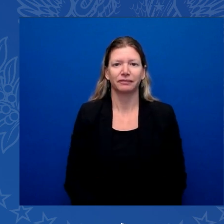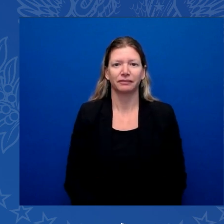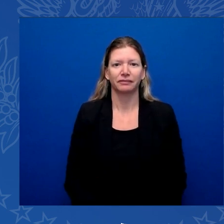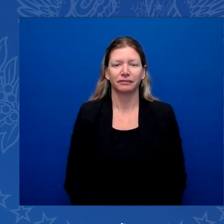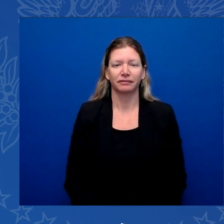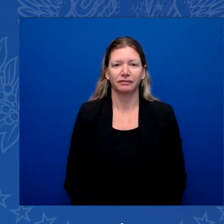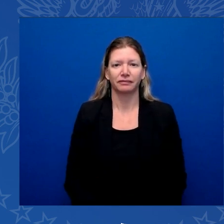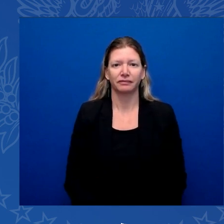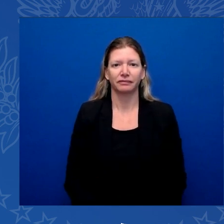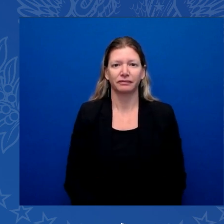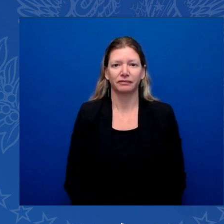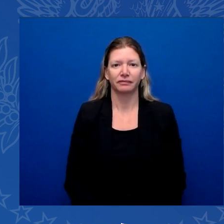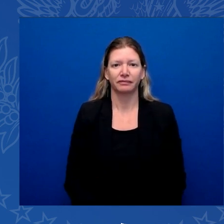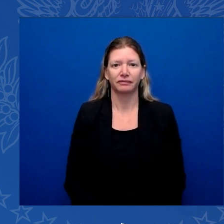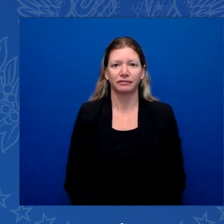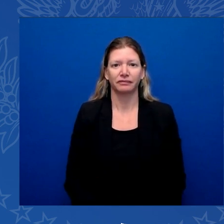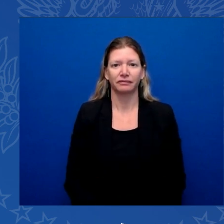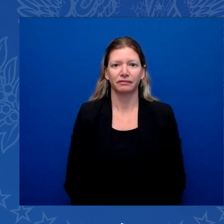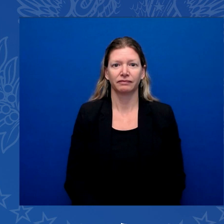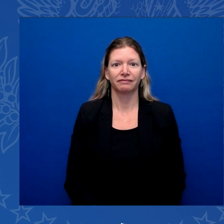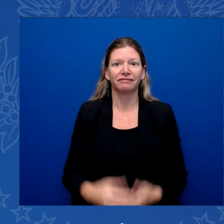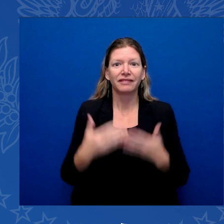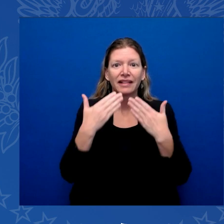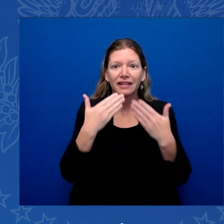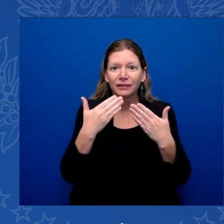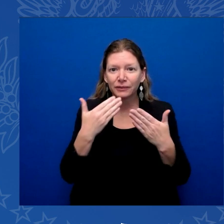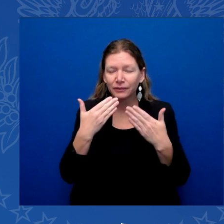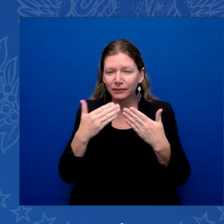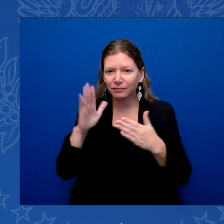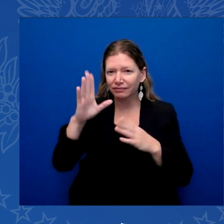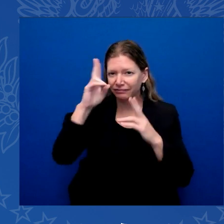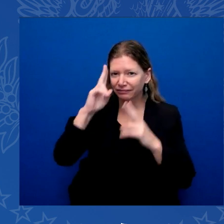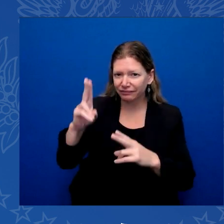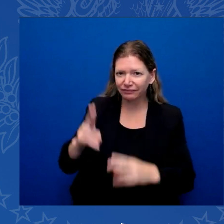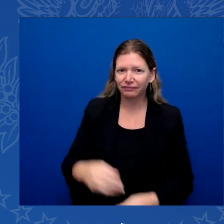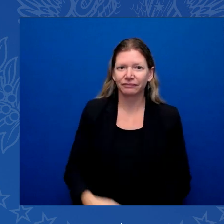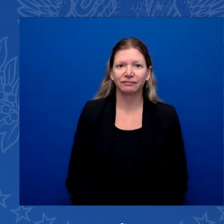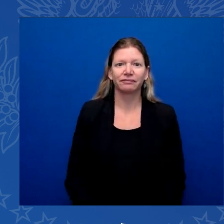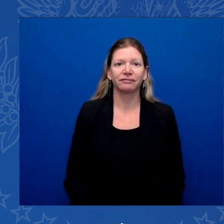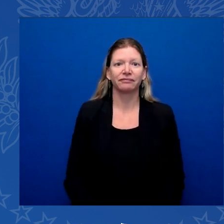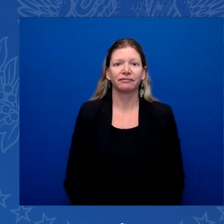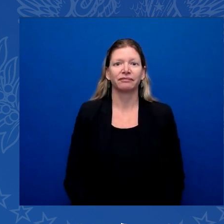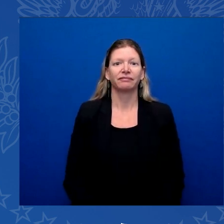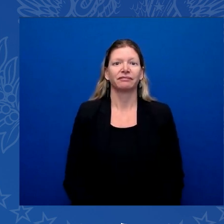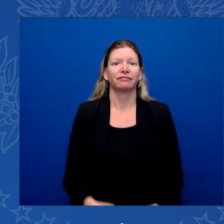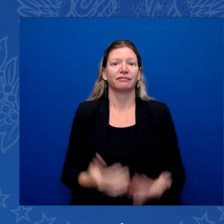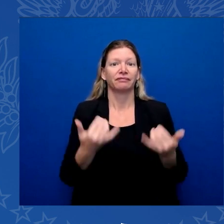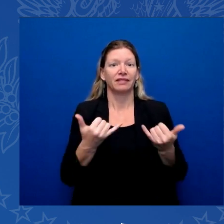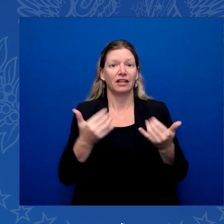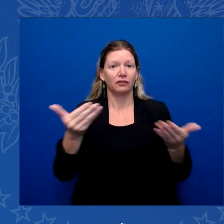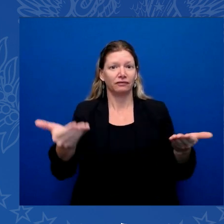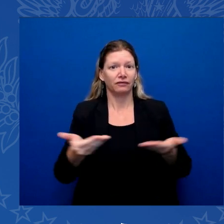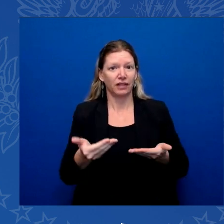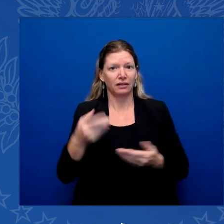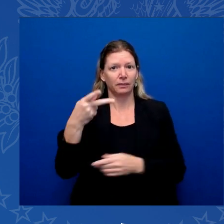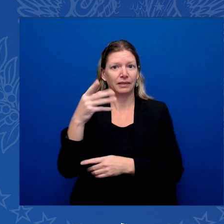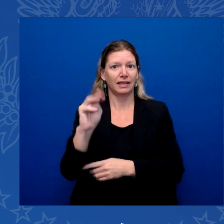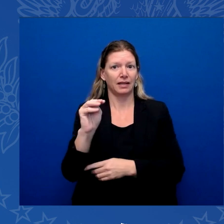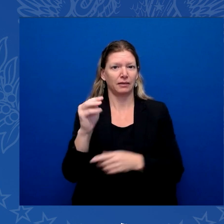Moderator: Thank you, Excellency. May I now invite the Prime Minister of Japan for his remarks, please? Prime Minister Kishida: [as translated]